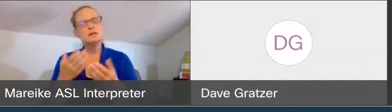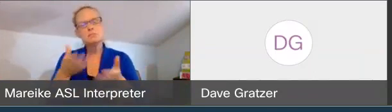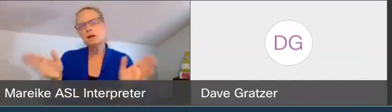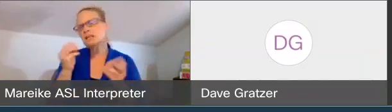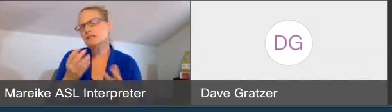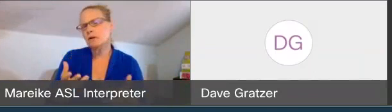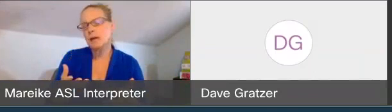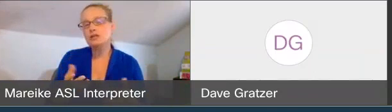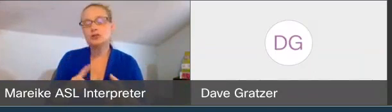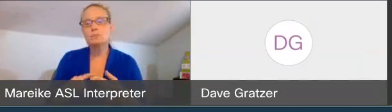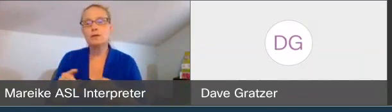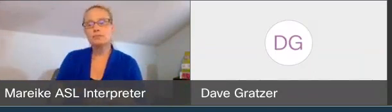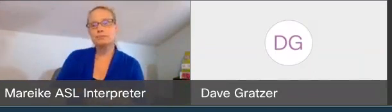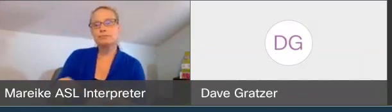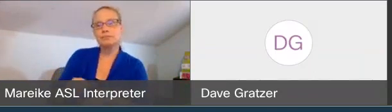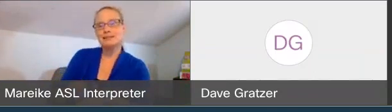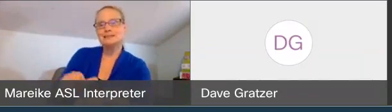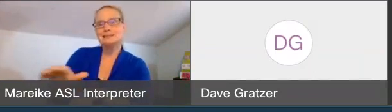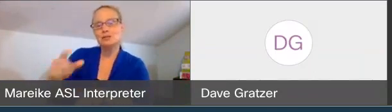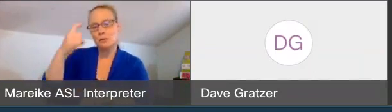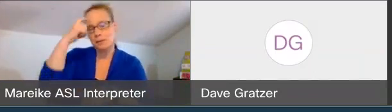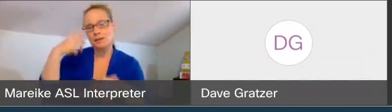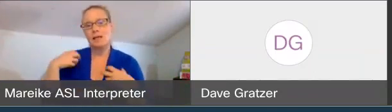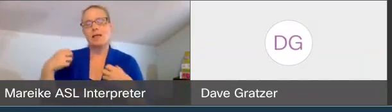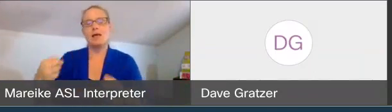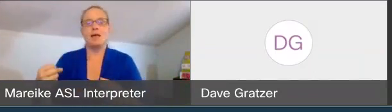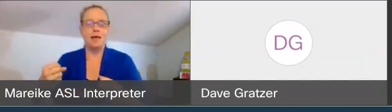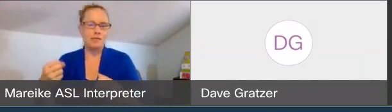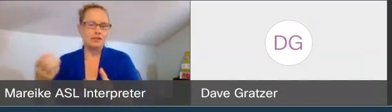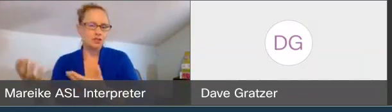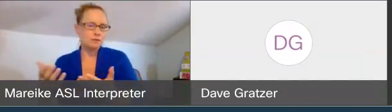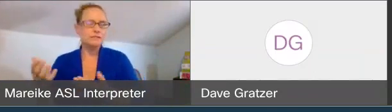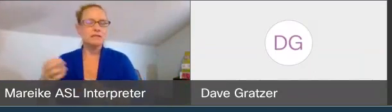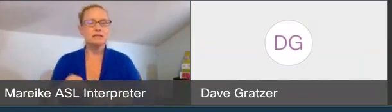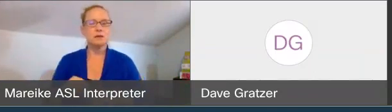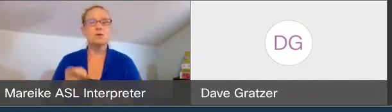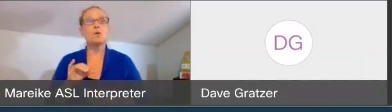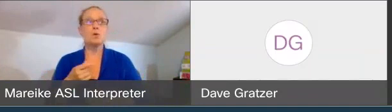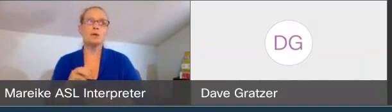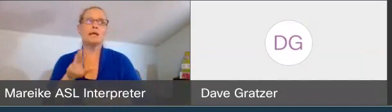to mental health providers. So FACT team, I realize, Gary's been in jail again and is getting